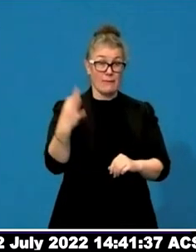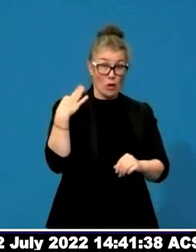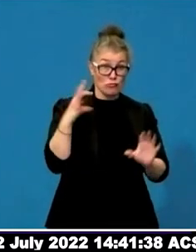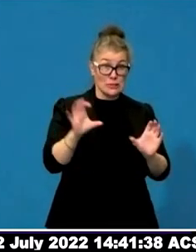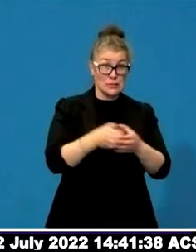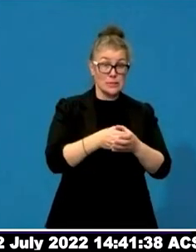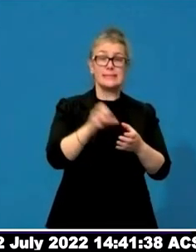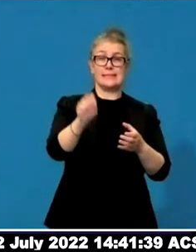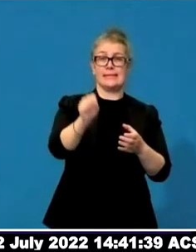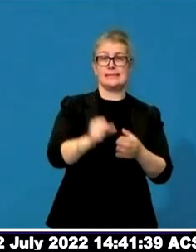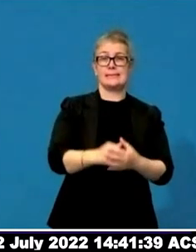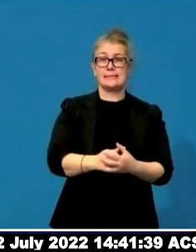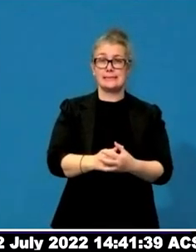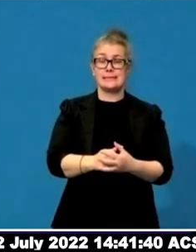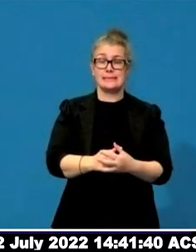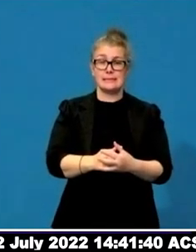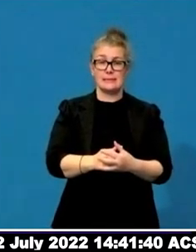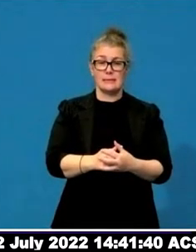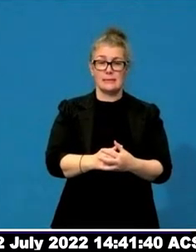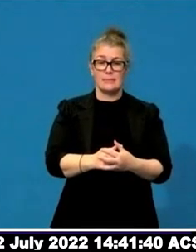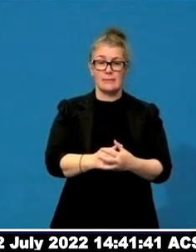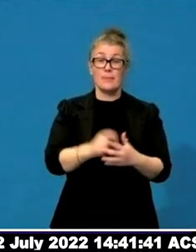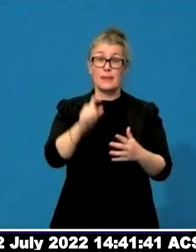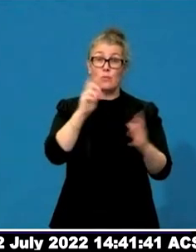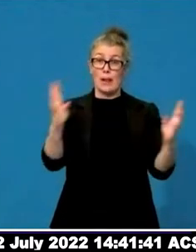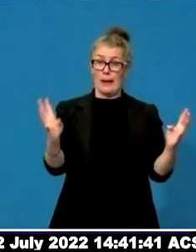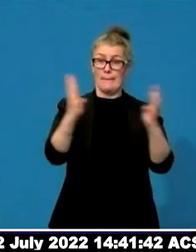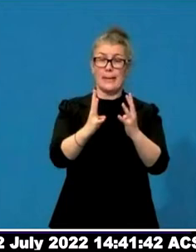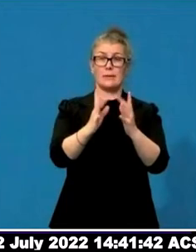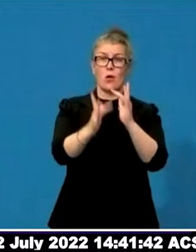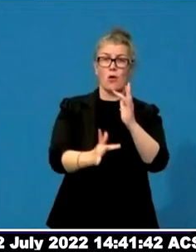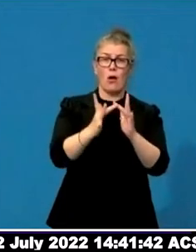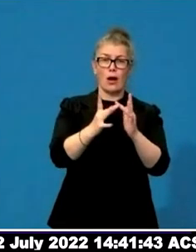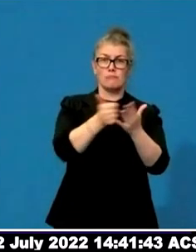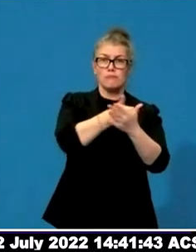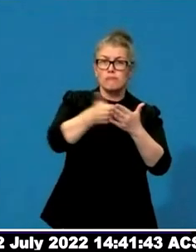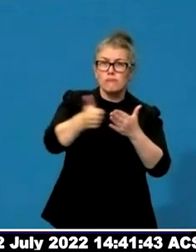And do you meet online on a regular basis or is it just a daily check-up -